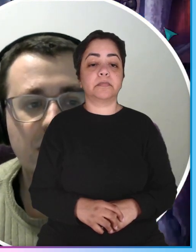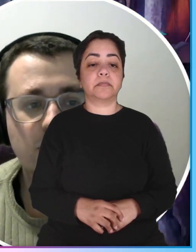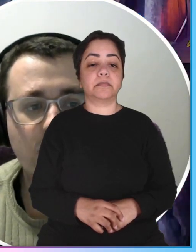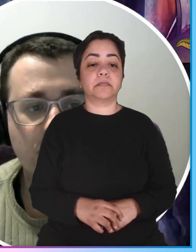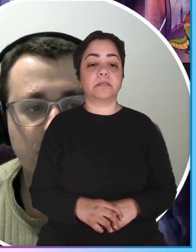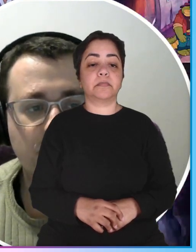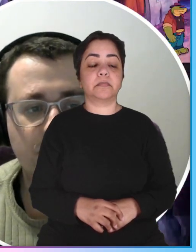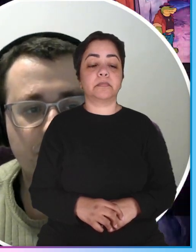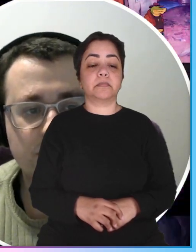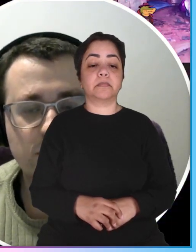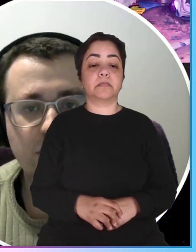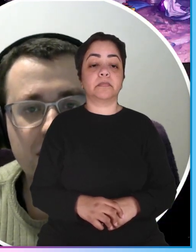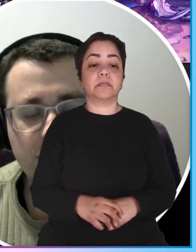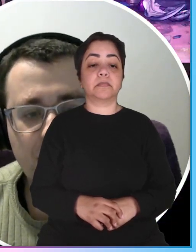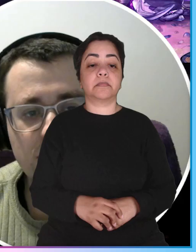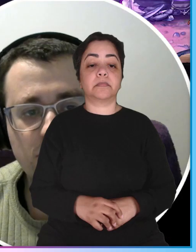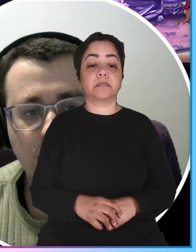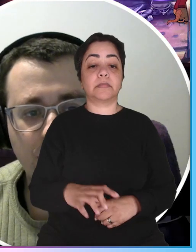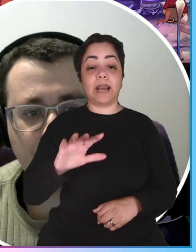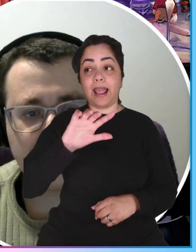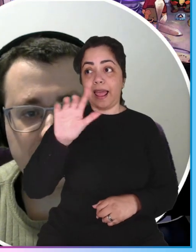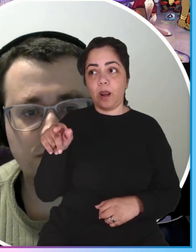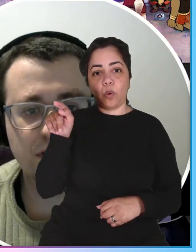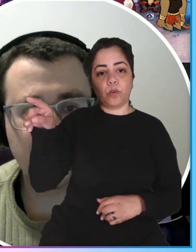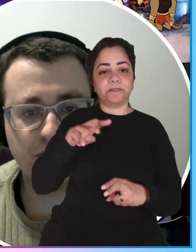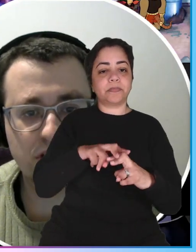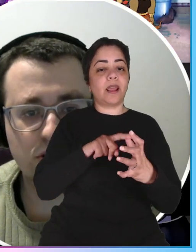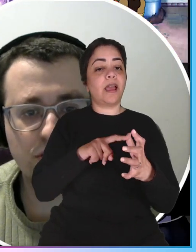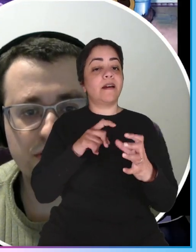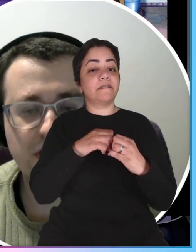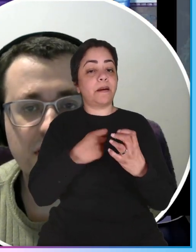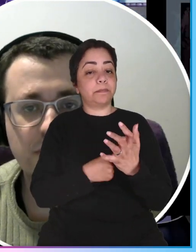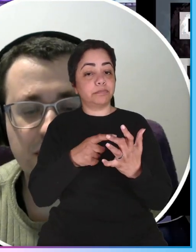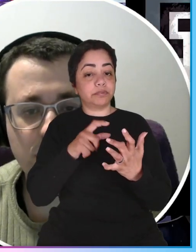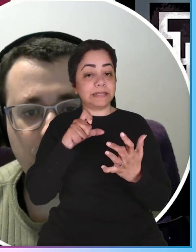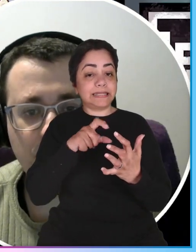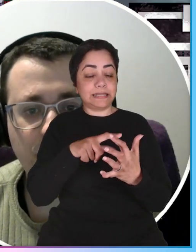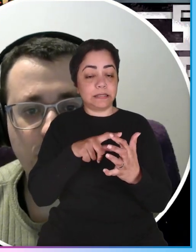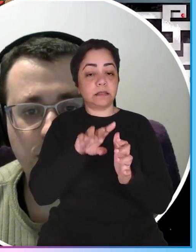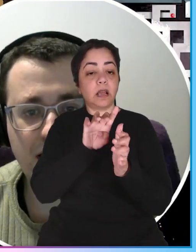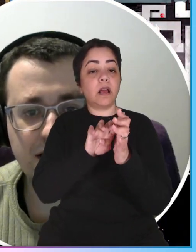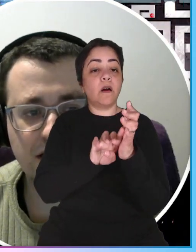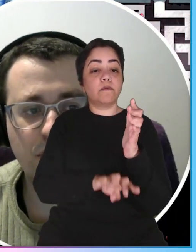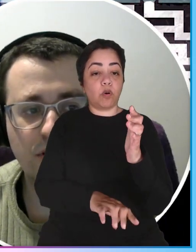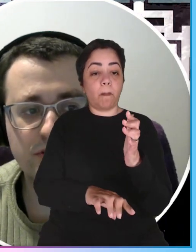Brok offers a wide range of accessibility features, in particular for blind gamers.